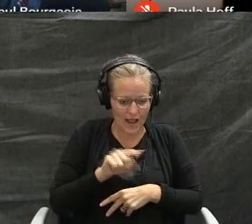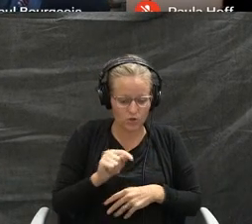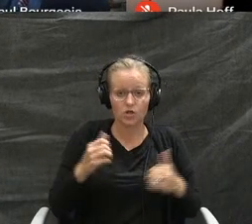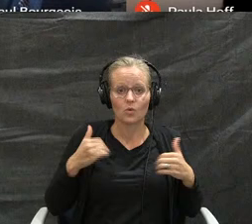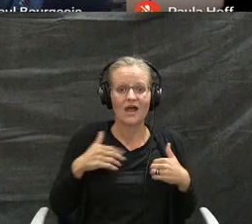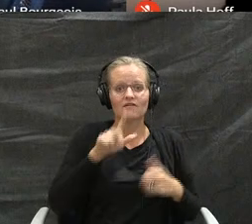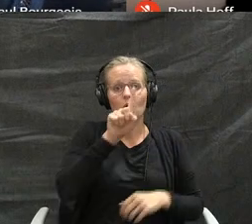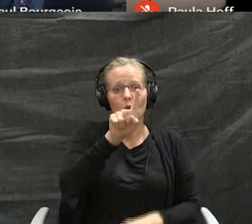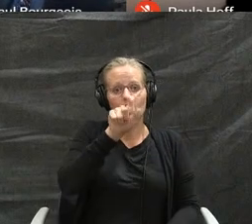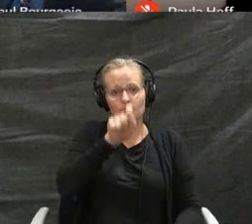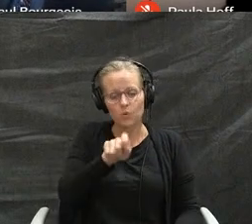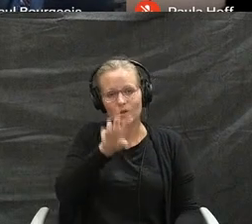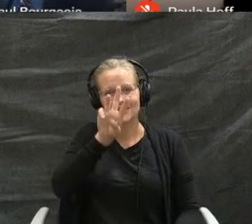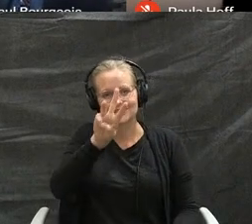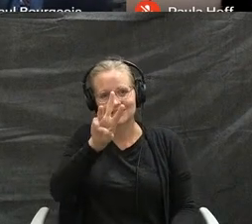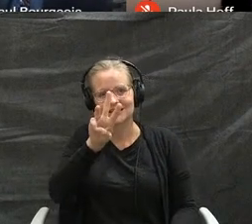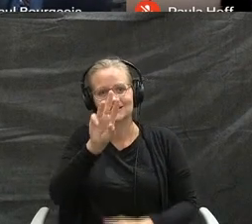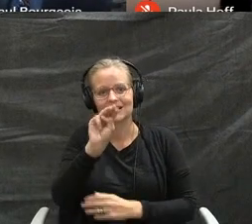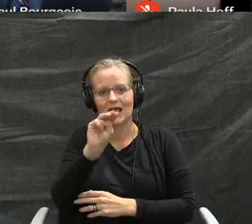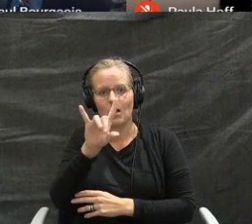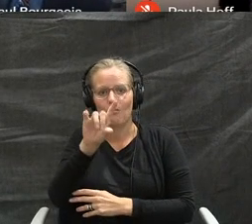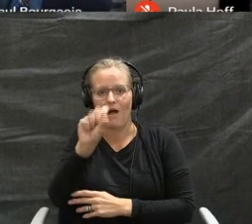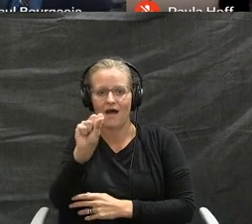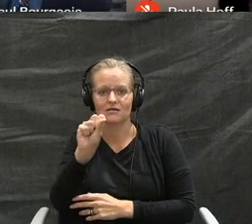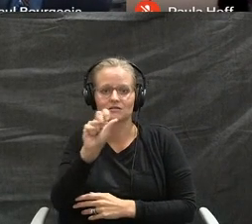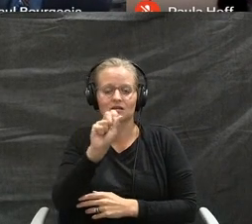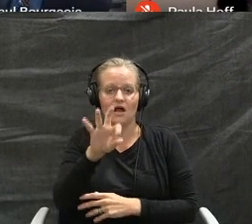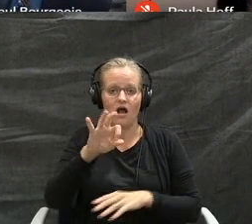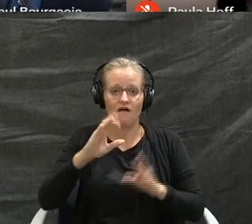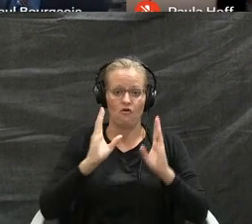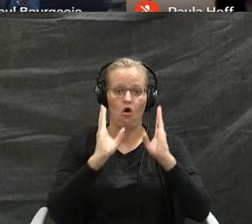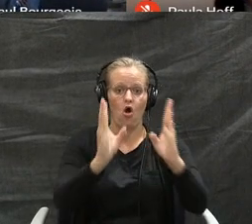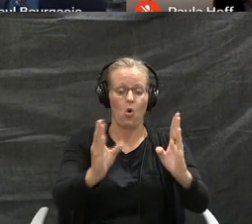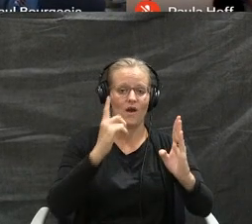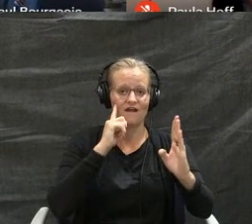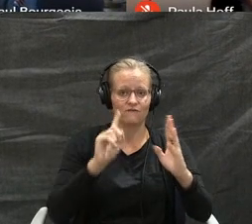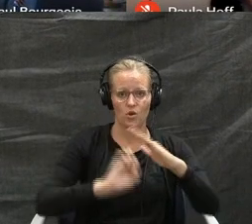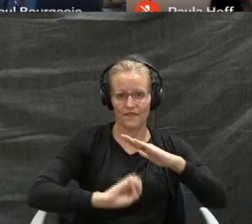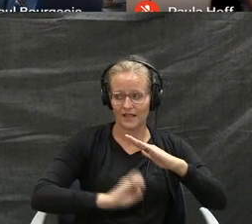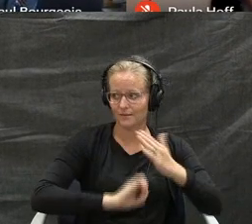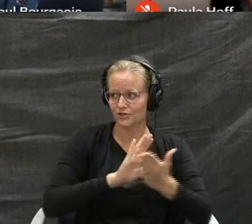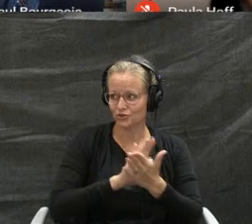elementary schools. Uh. We purchased 206 plexiglass panels for the transaction